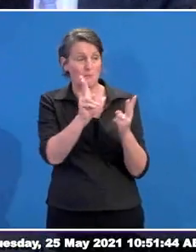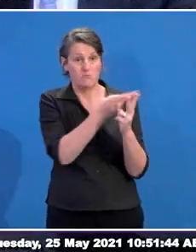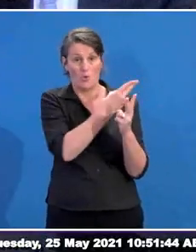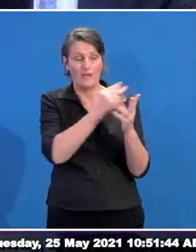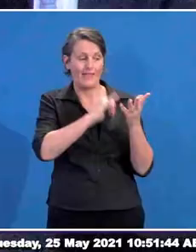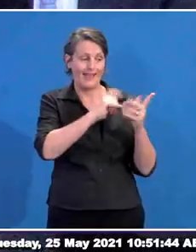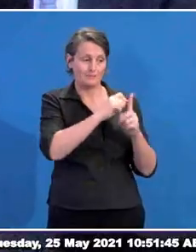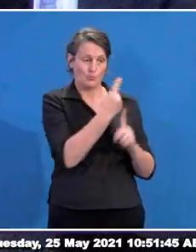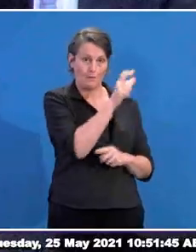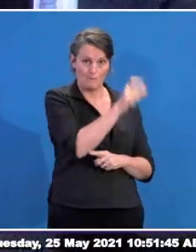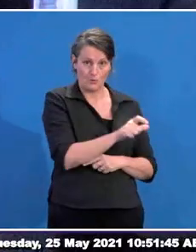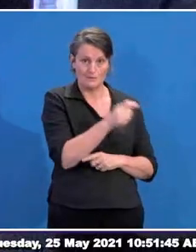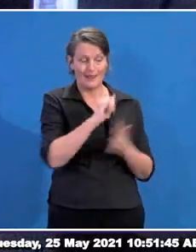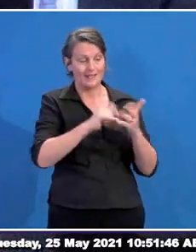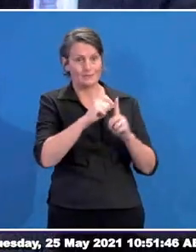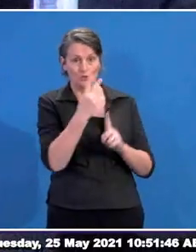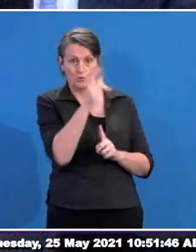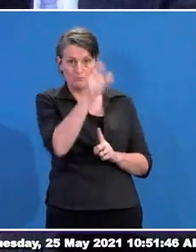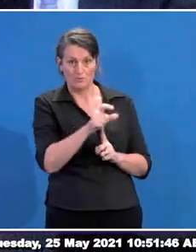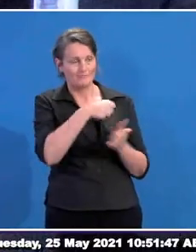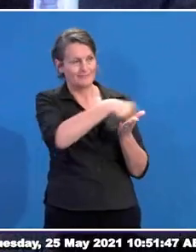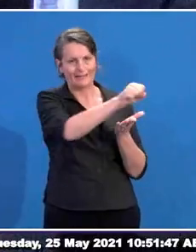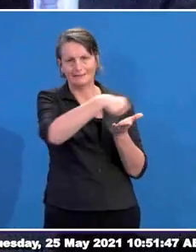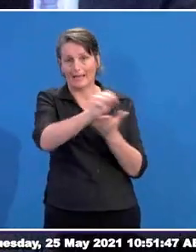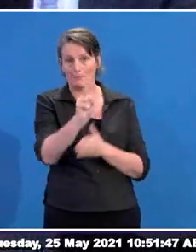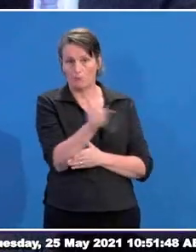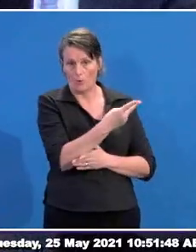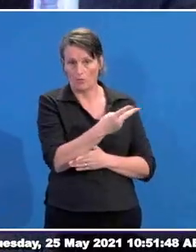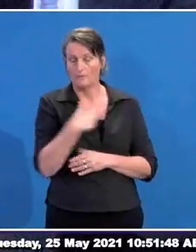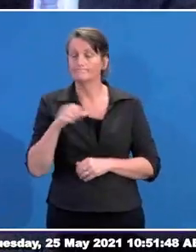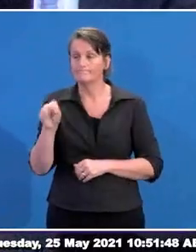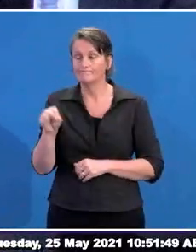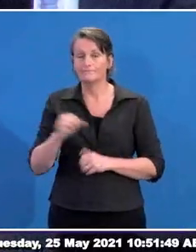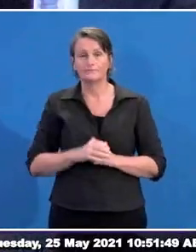Yes. But in terms of any actions that Sunnyfield has taken